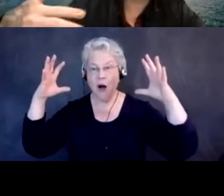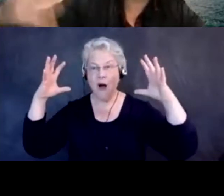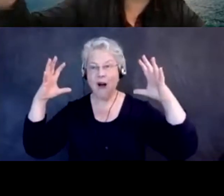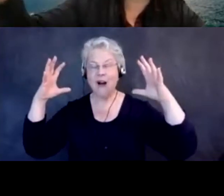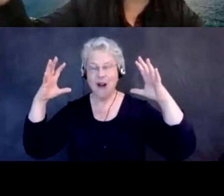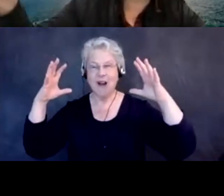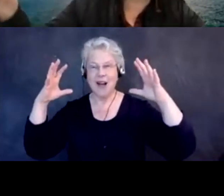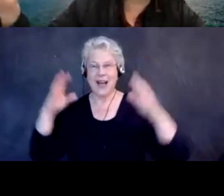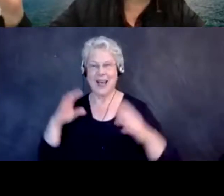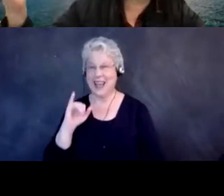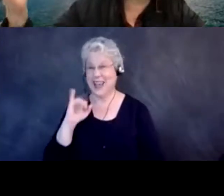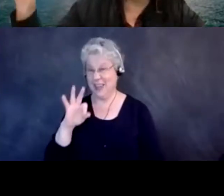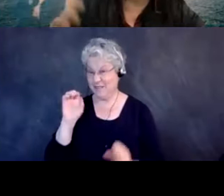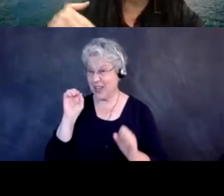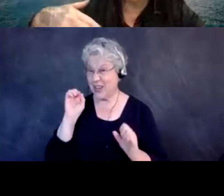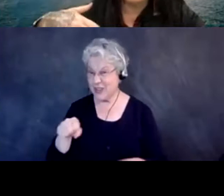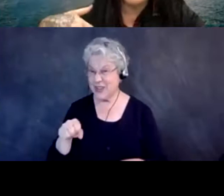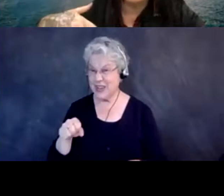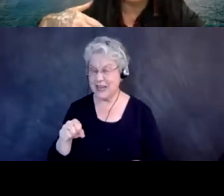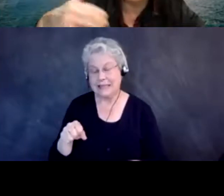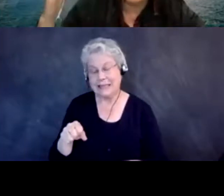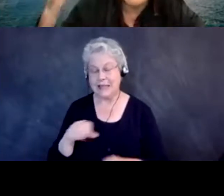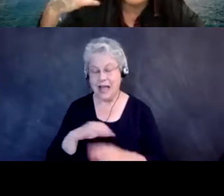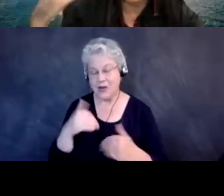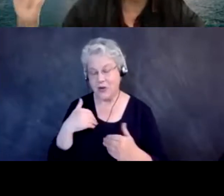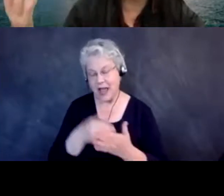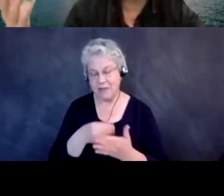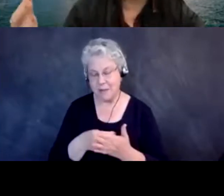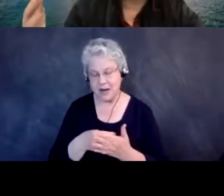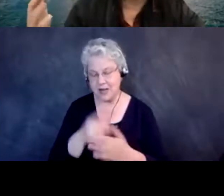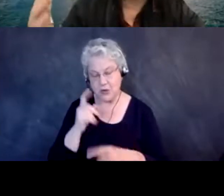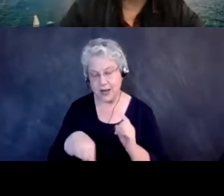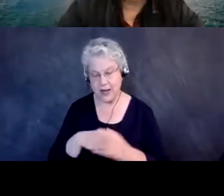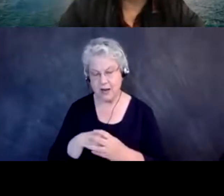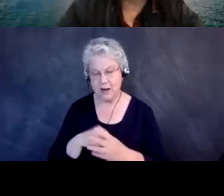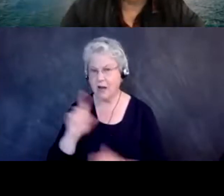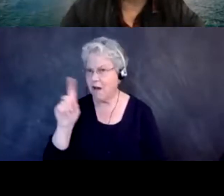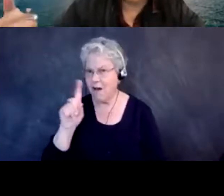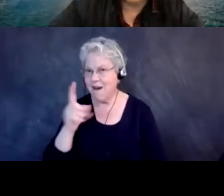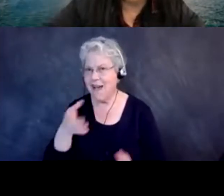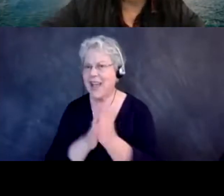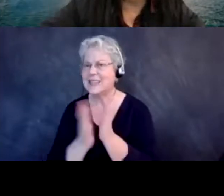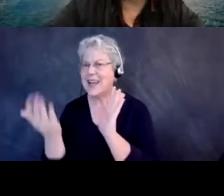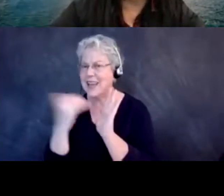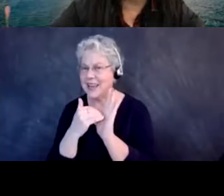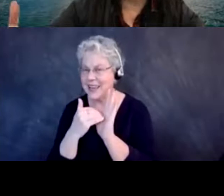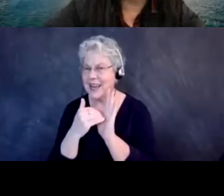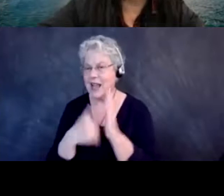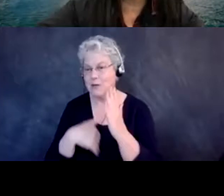do this if I could, I would but I don't have the money so I can't. That’s how people think. But then you ask them again and you get through the planning process, what would you do with